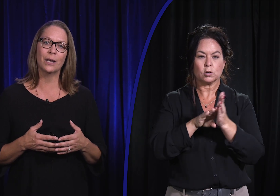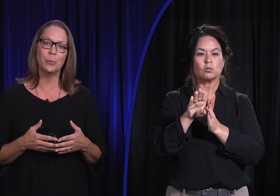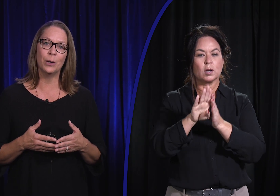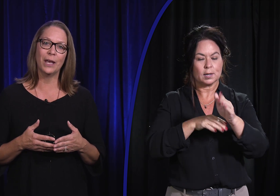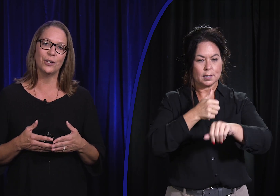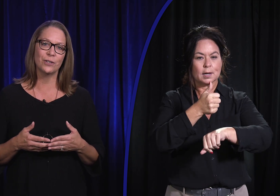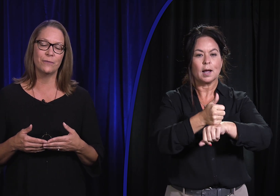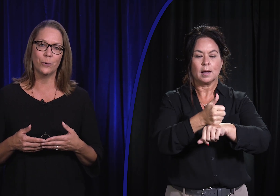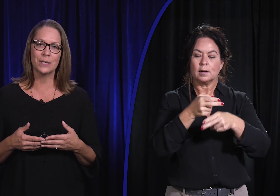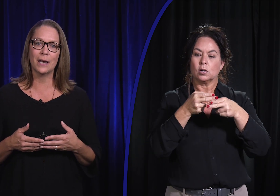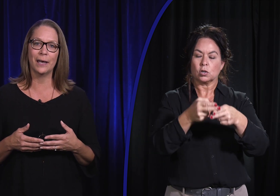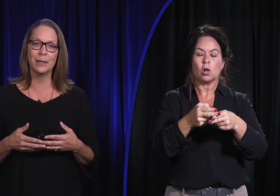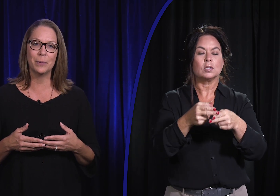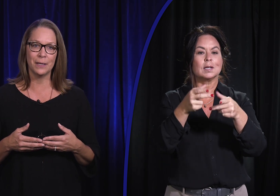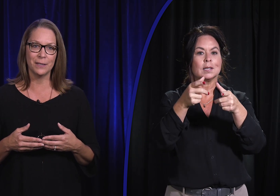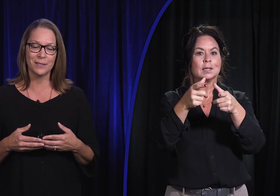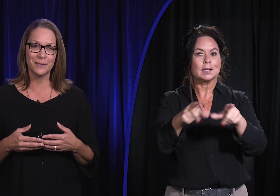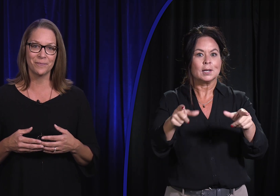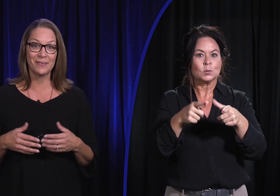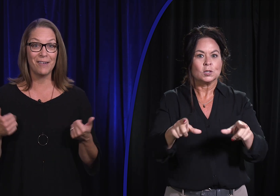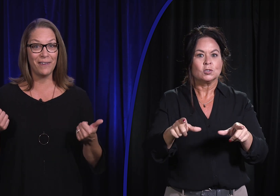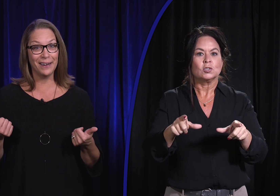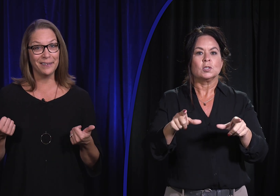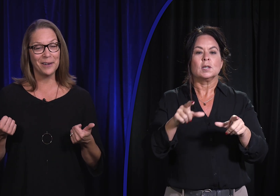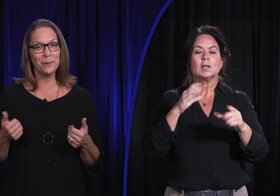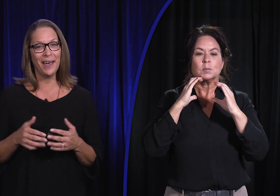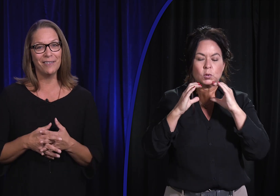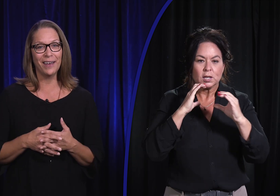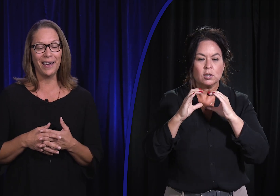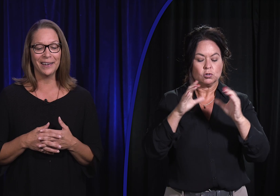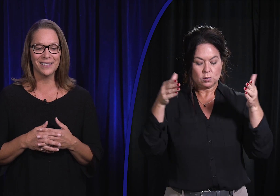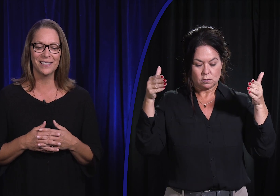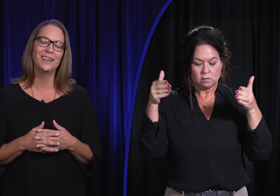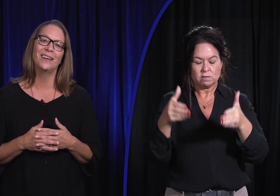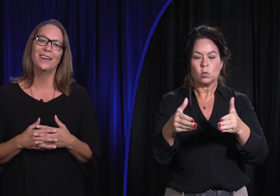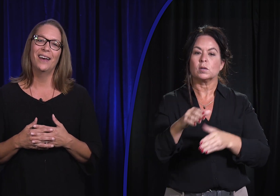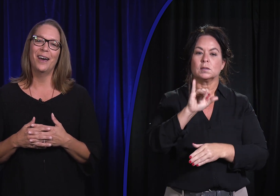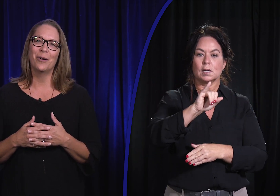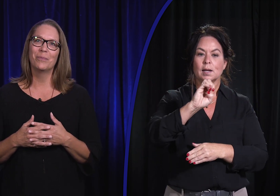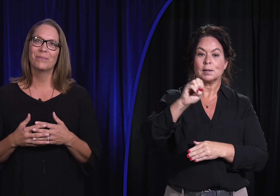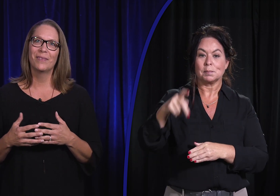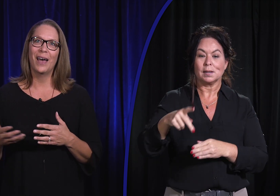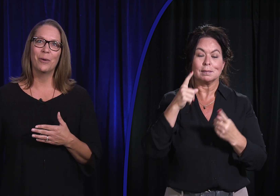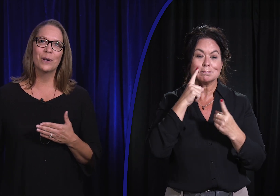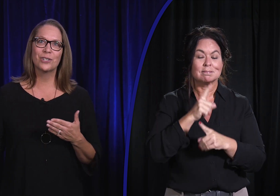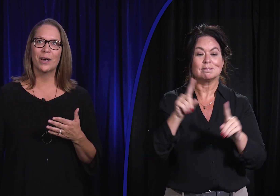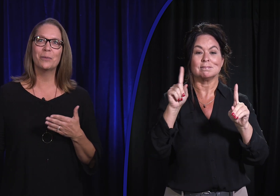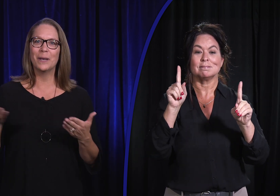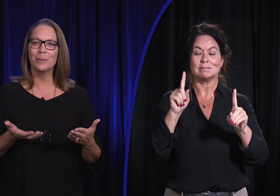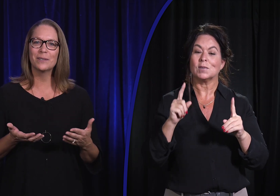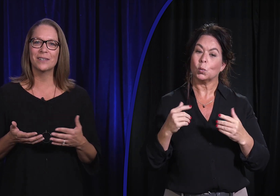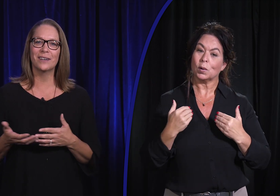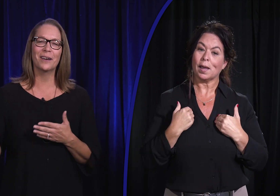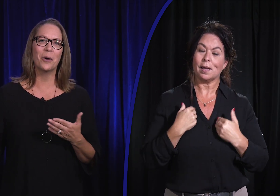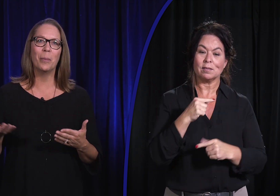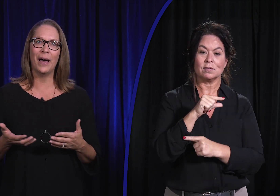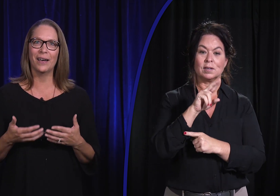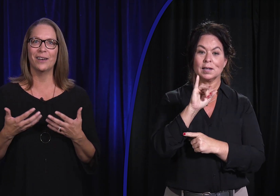and Communication focused IEPs. Finally, we have a guide. I wish I would be able to go back